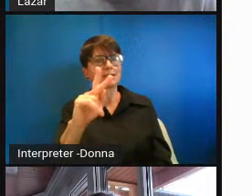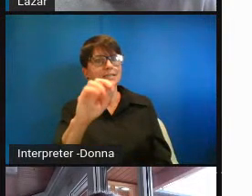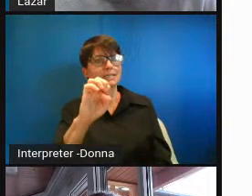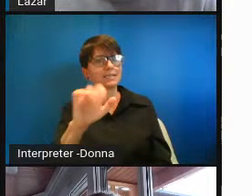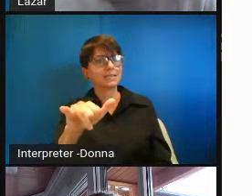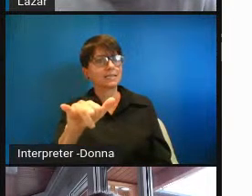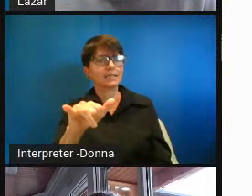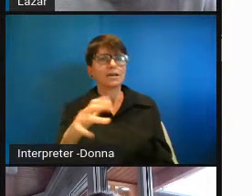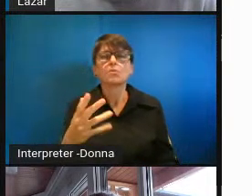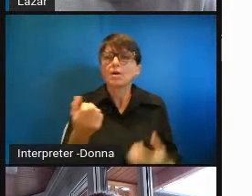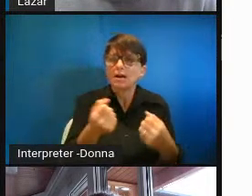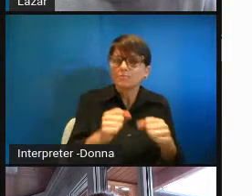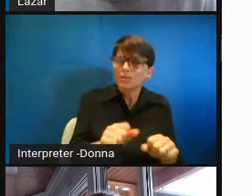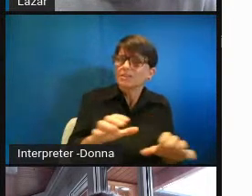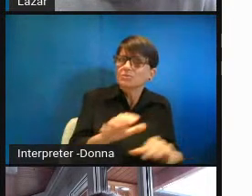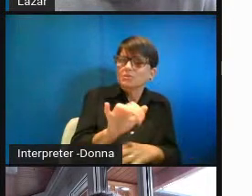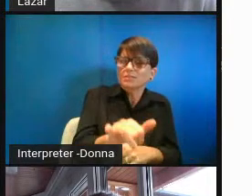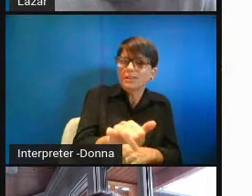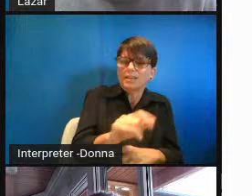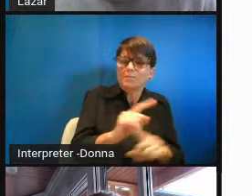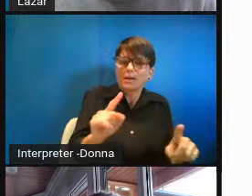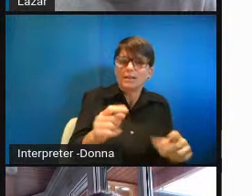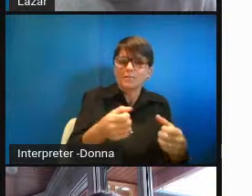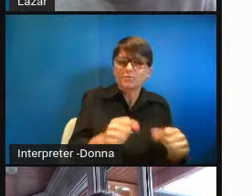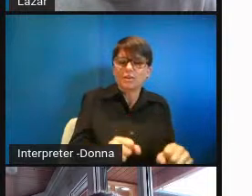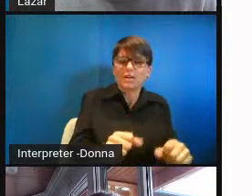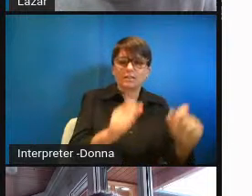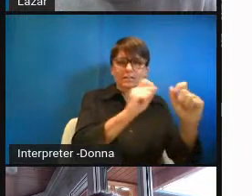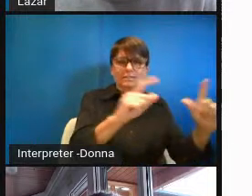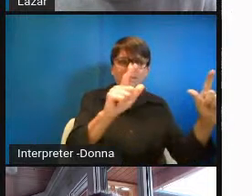≫: Using tab Lazar Bulatovic: I am doing that.